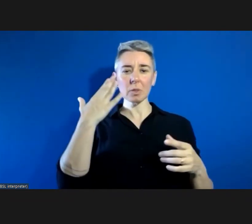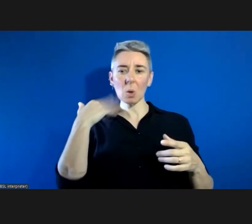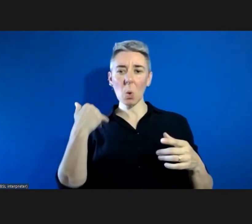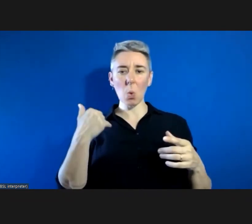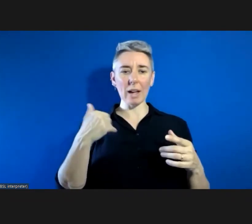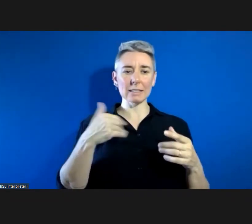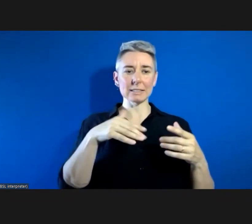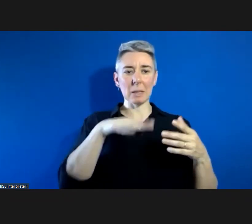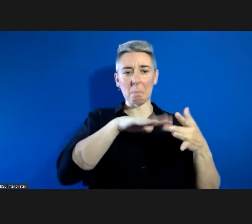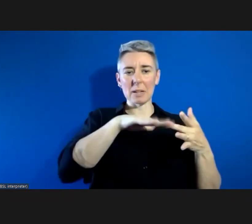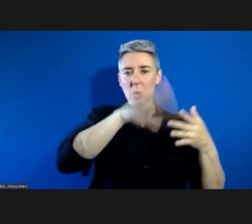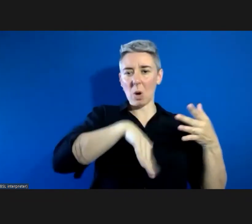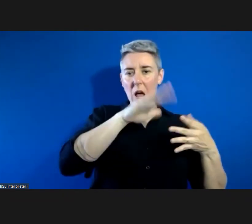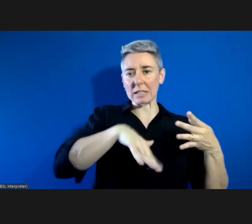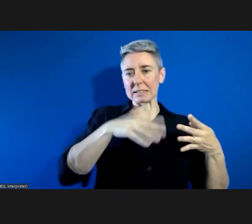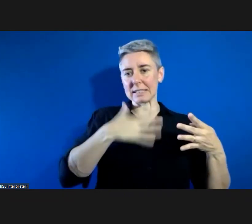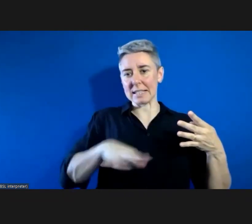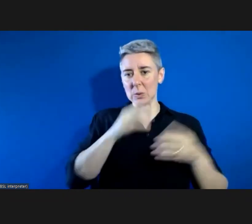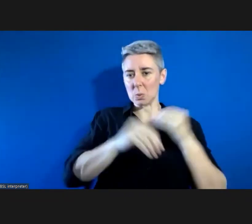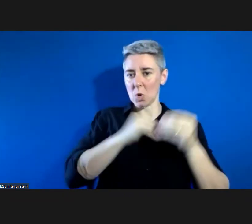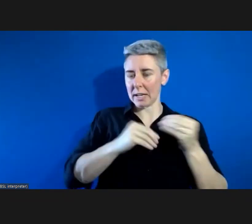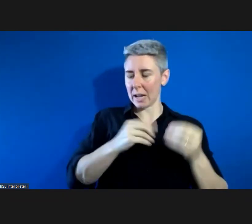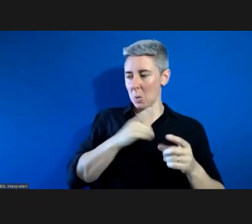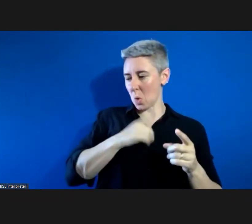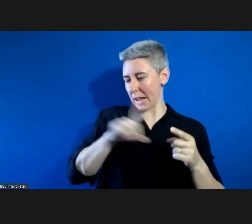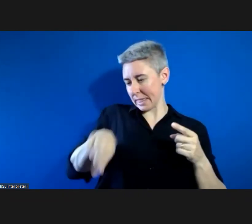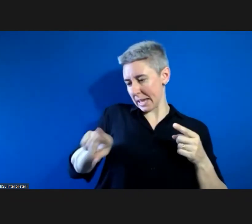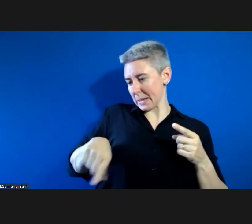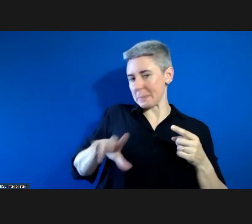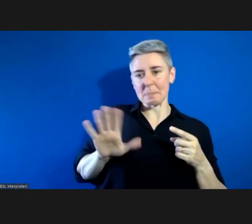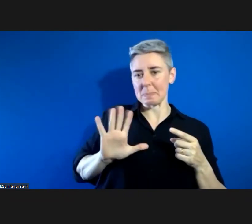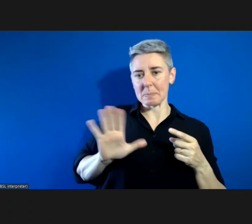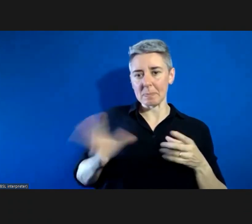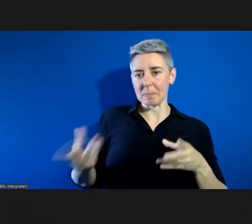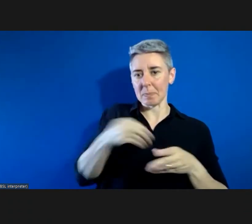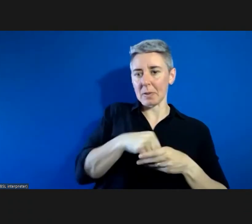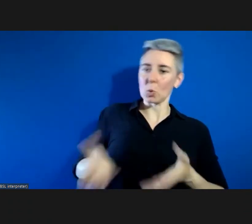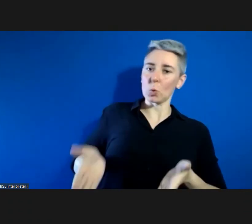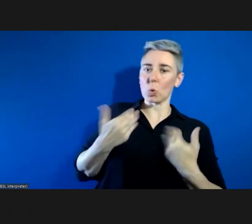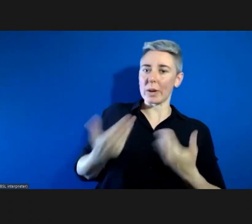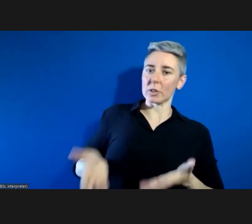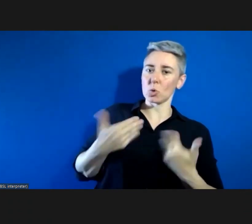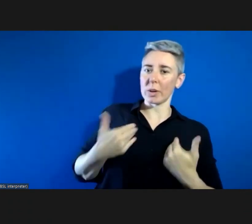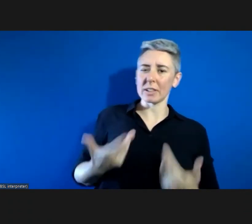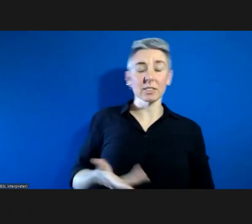as controversial as that may sound. And the real truth is, I rarely meet any working